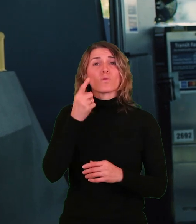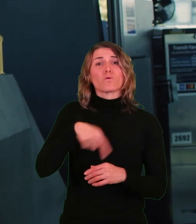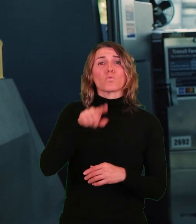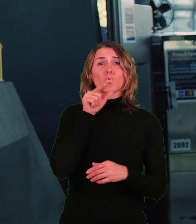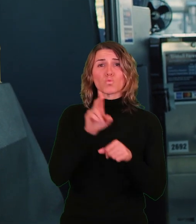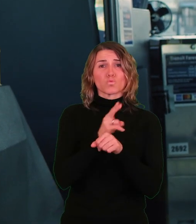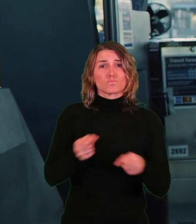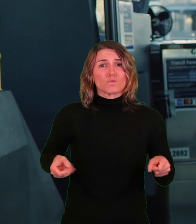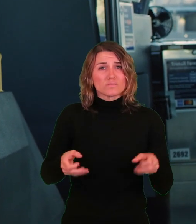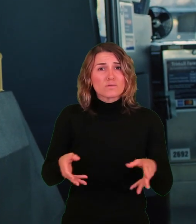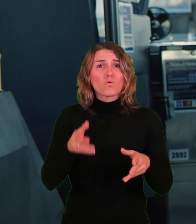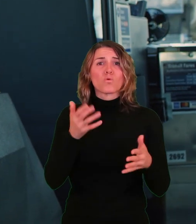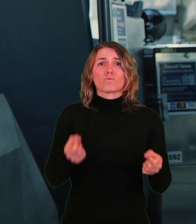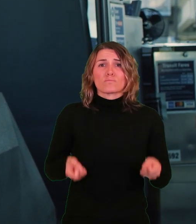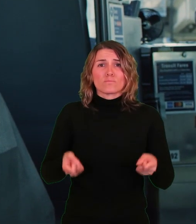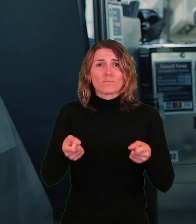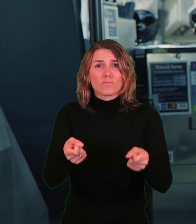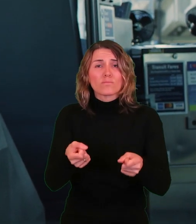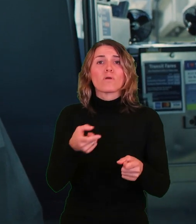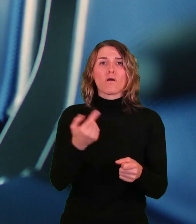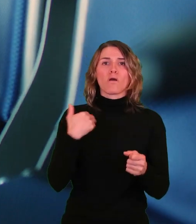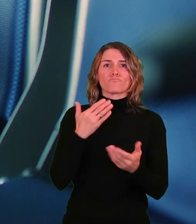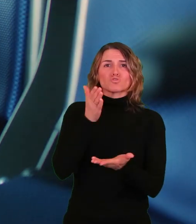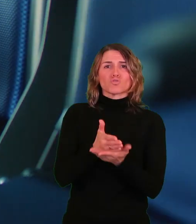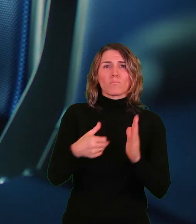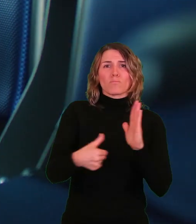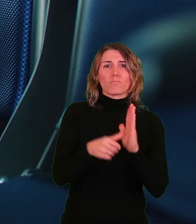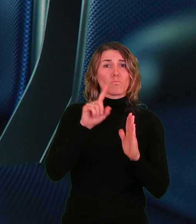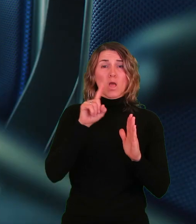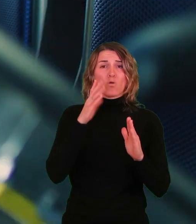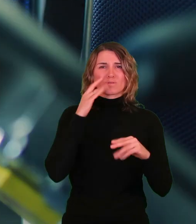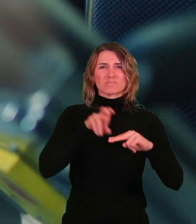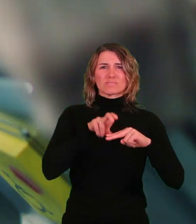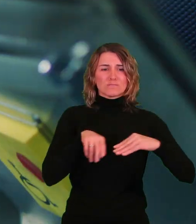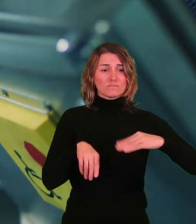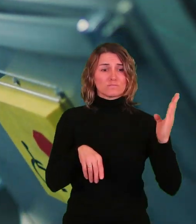For customers using a mobility aid there is a stop button under the foldable priority seats.